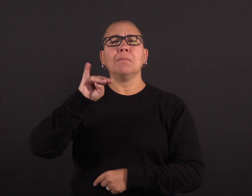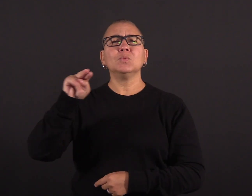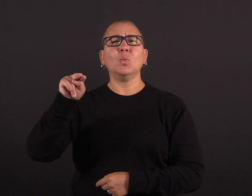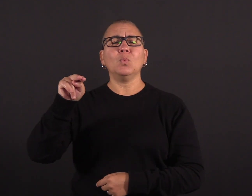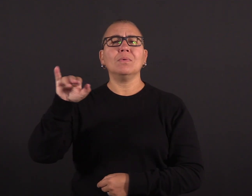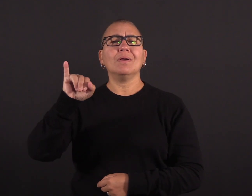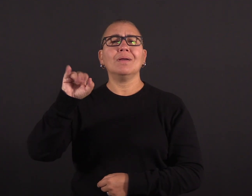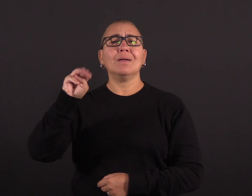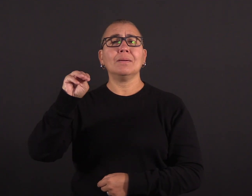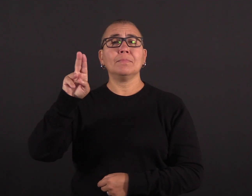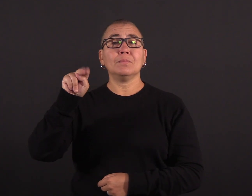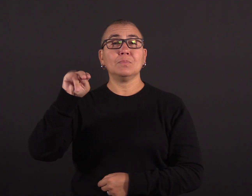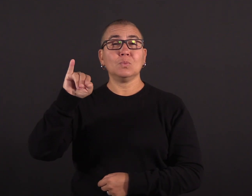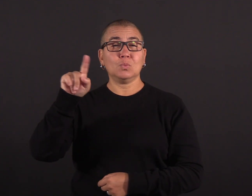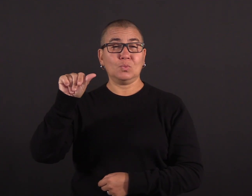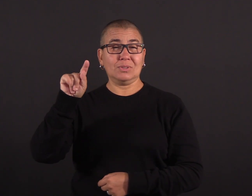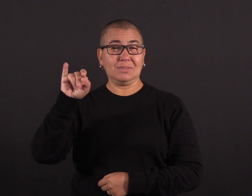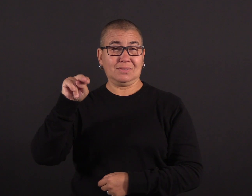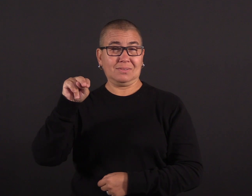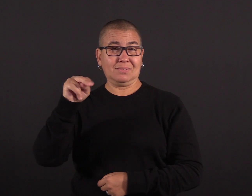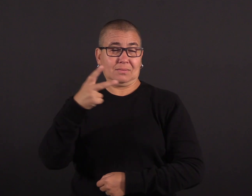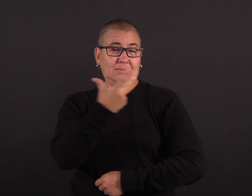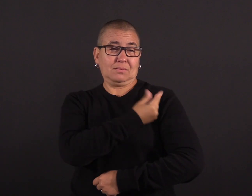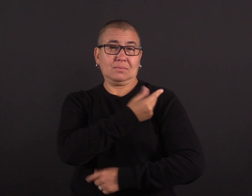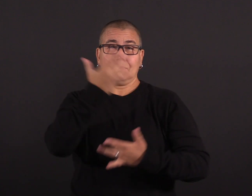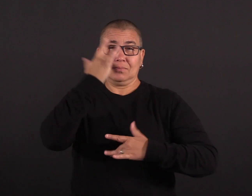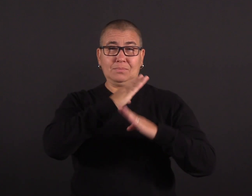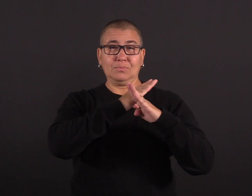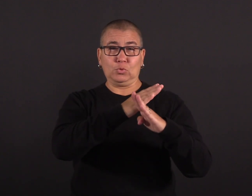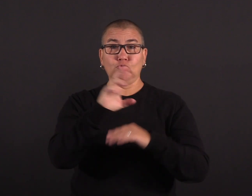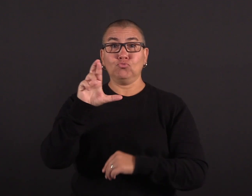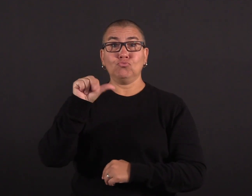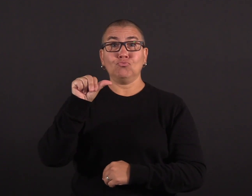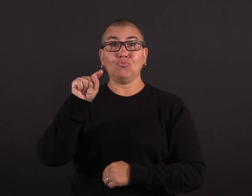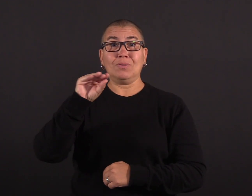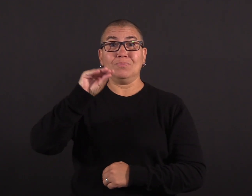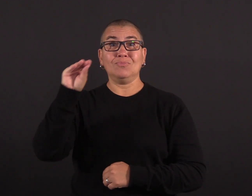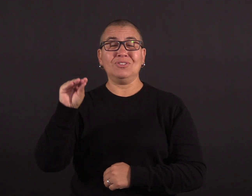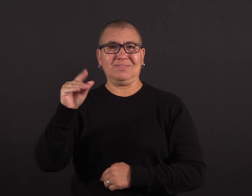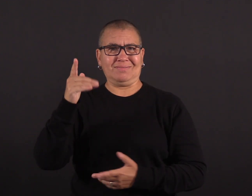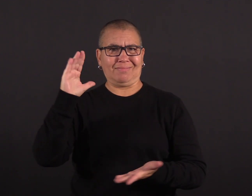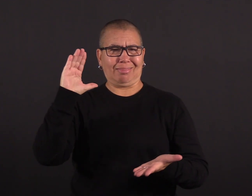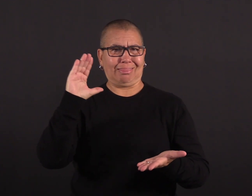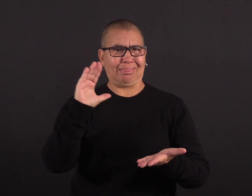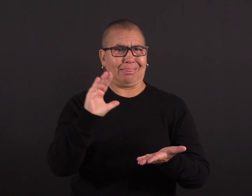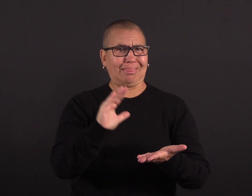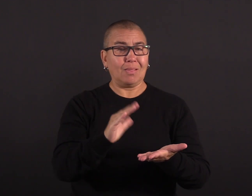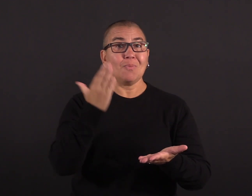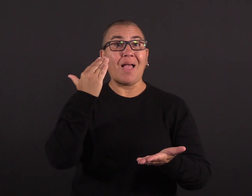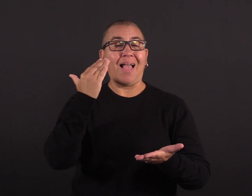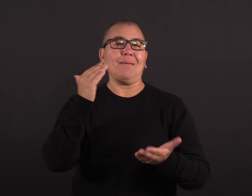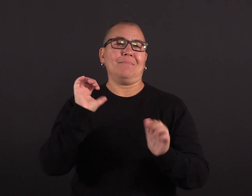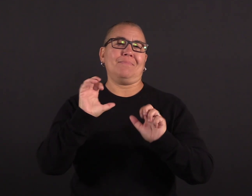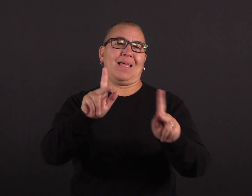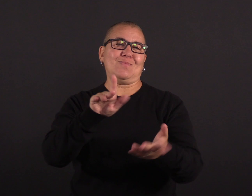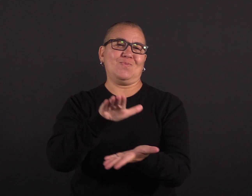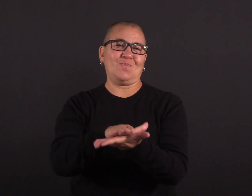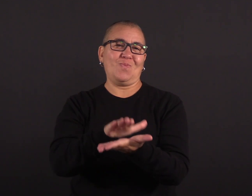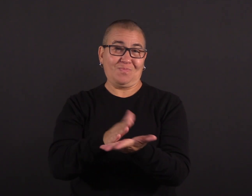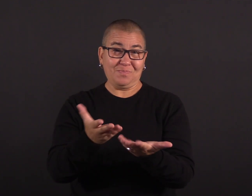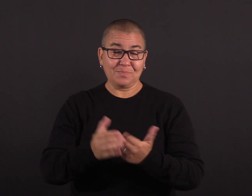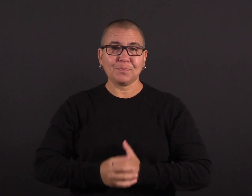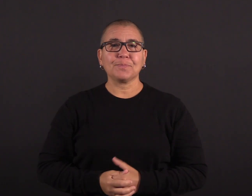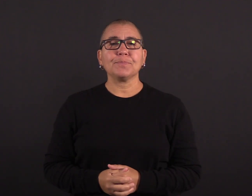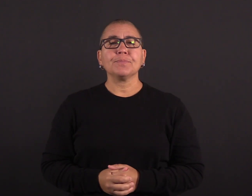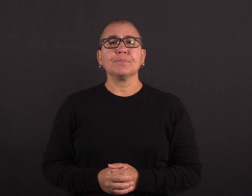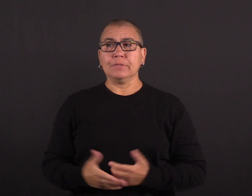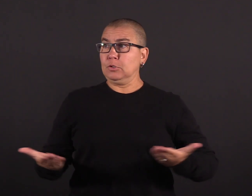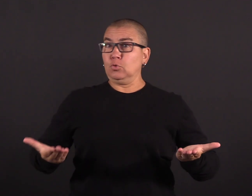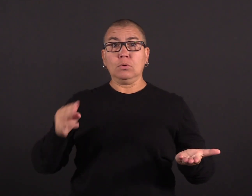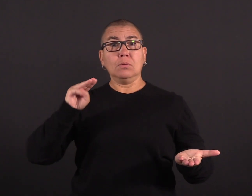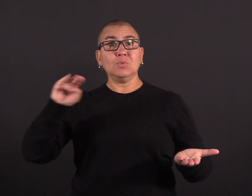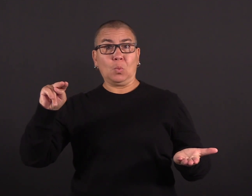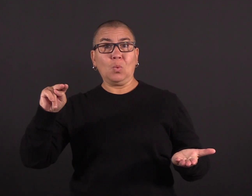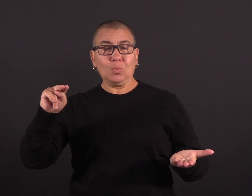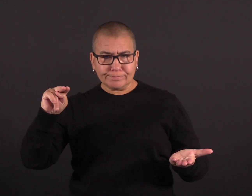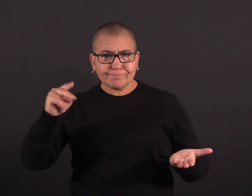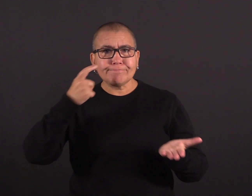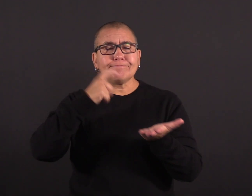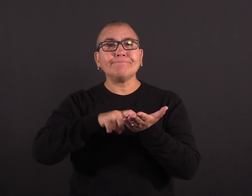Back-to-school vaccinations urged as MN immunization rate declines